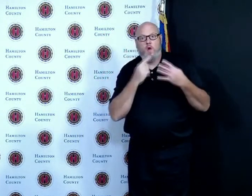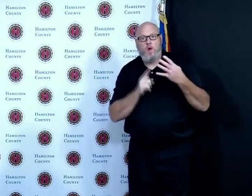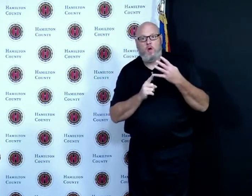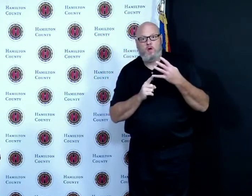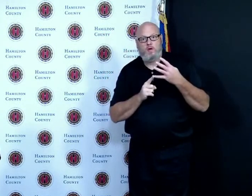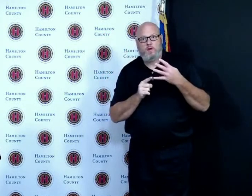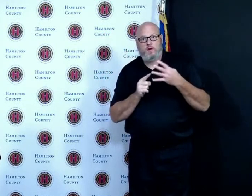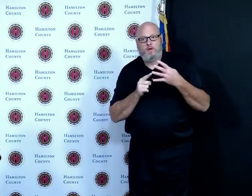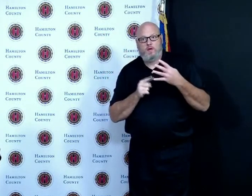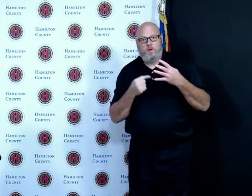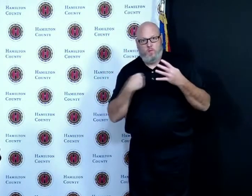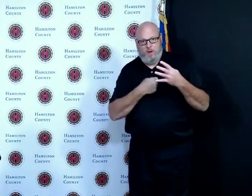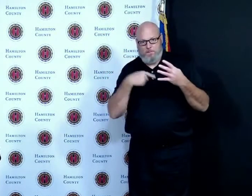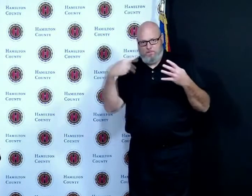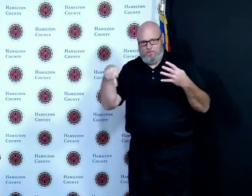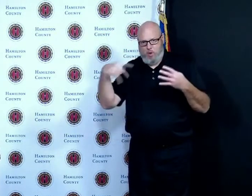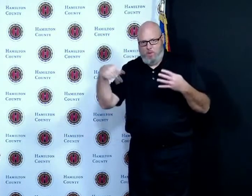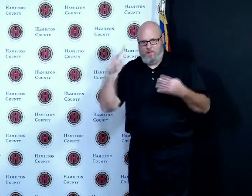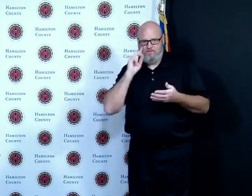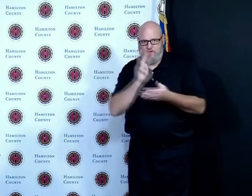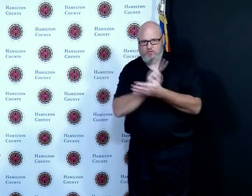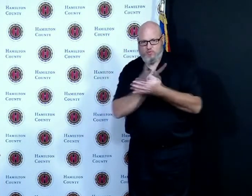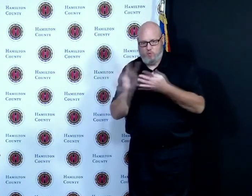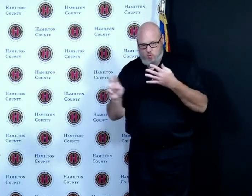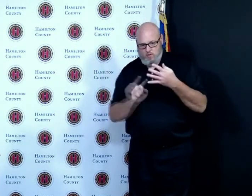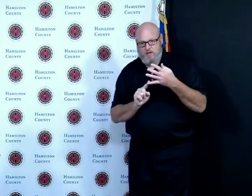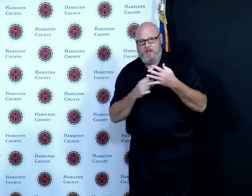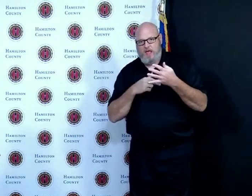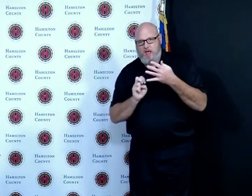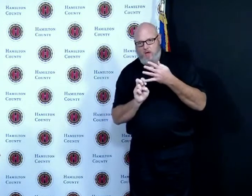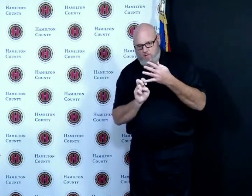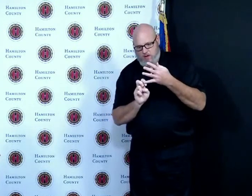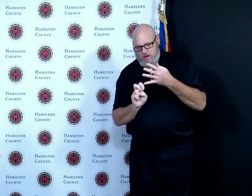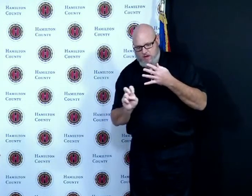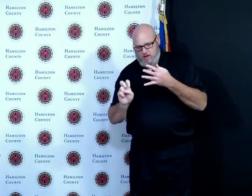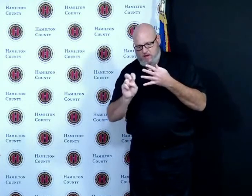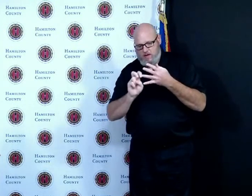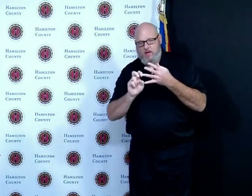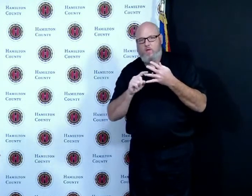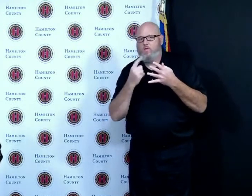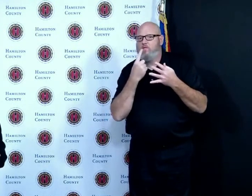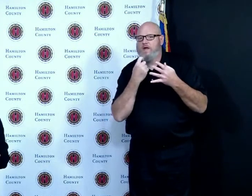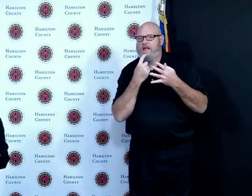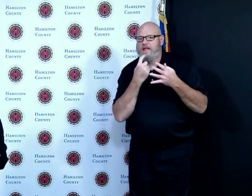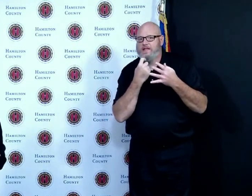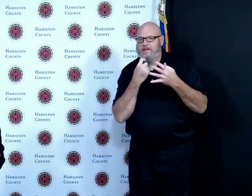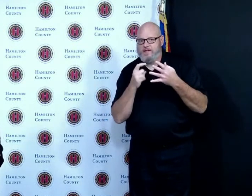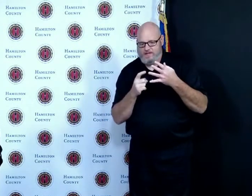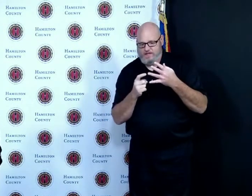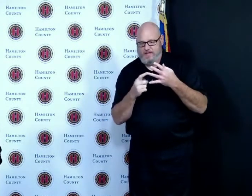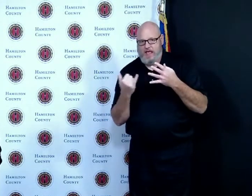in other people's homes and so the spread has gone down we still have spread in this community